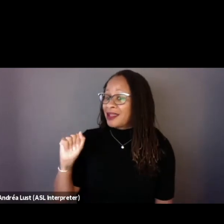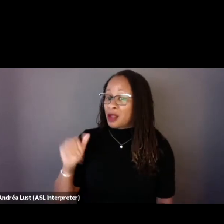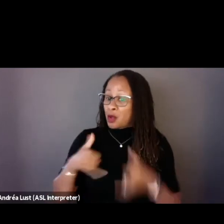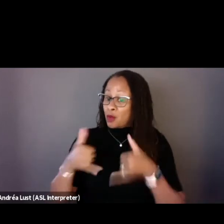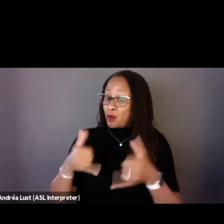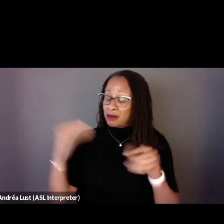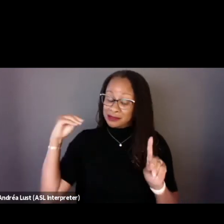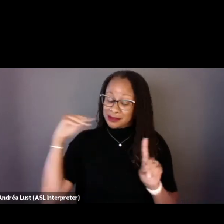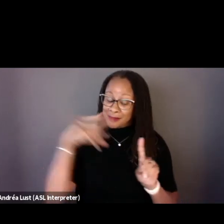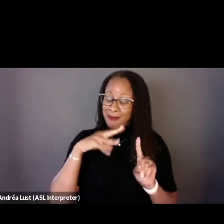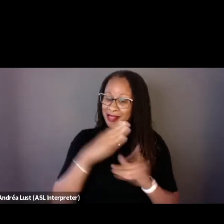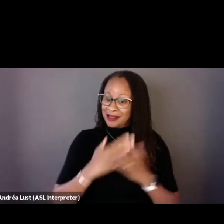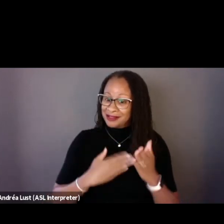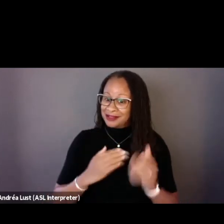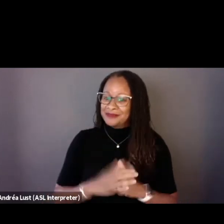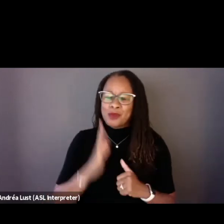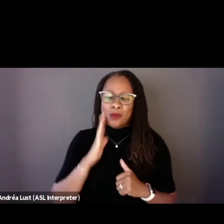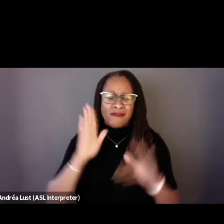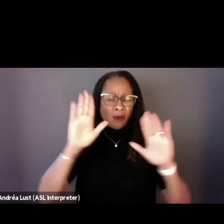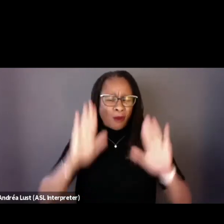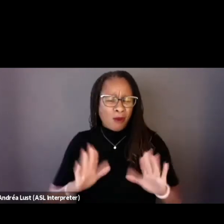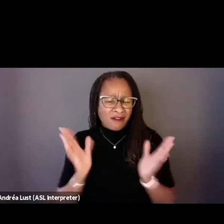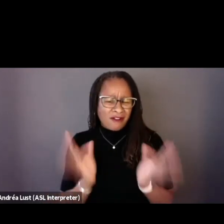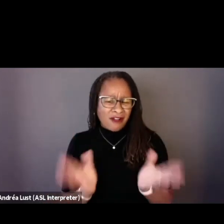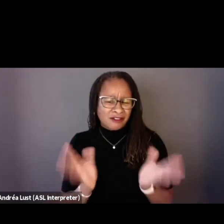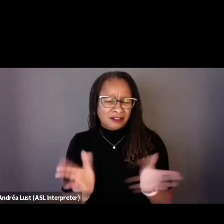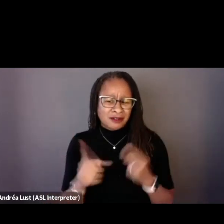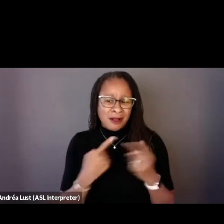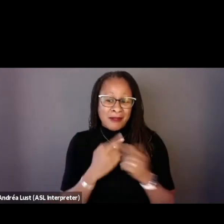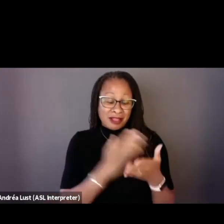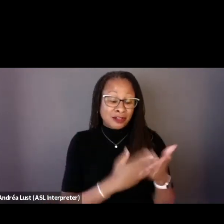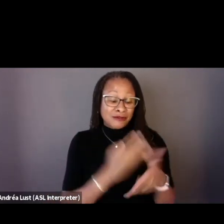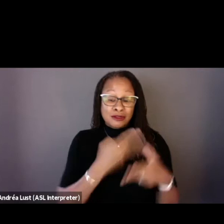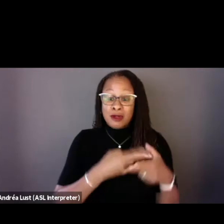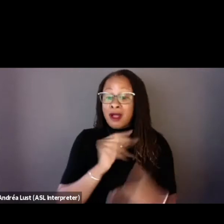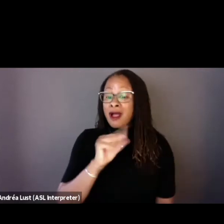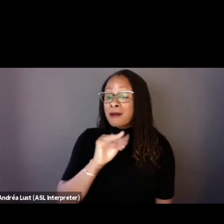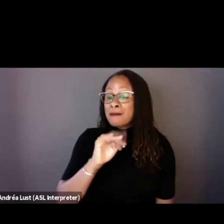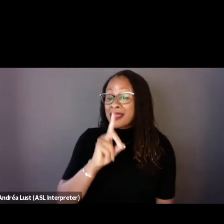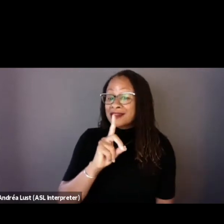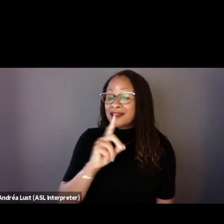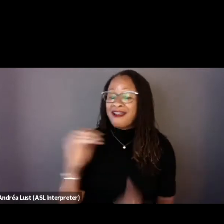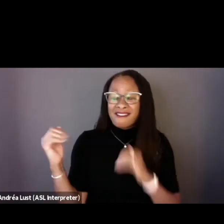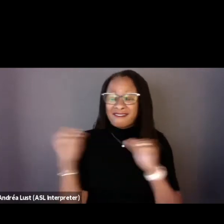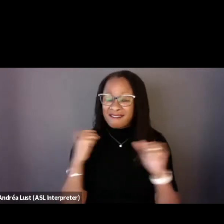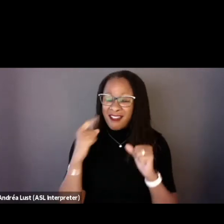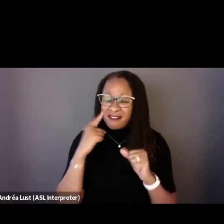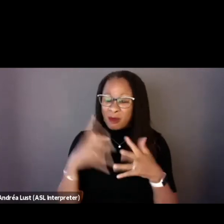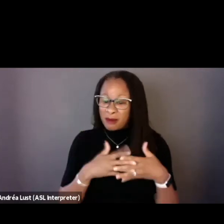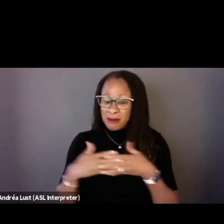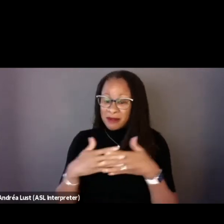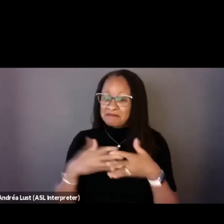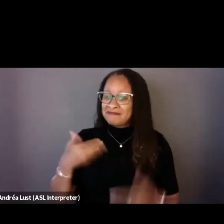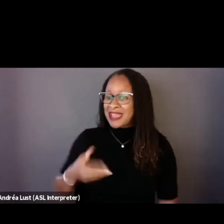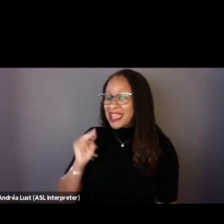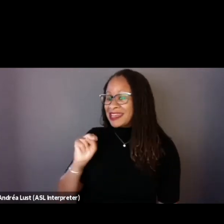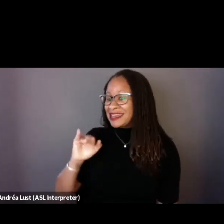Today, we're gonna have a great conversation around the series, "Amend: The Fight for America." My name is Niki Bhardwaj and I am the Associate Events Manager